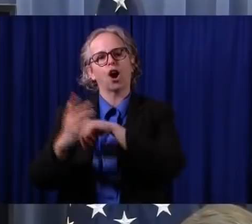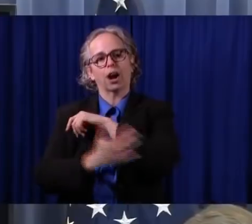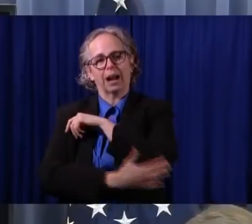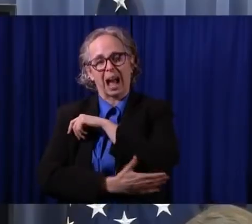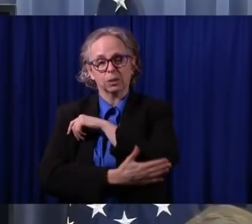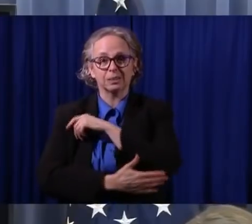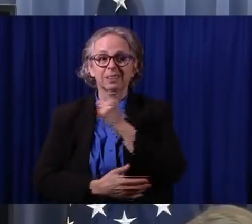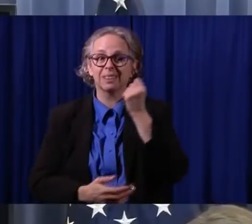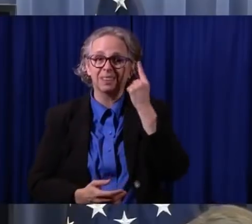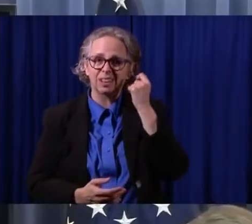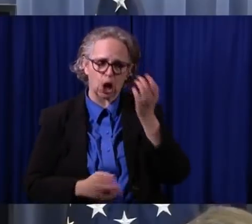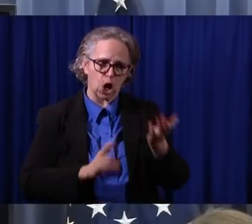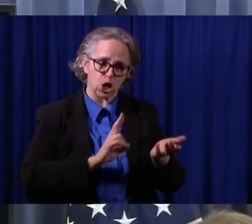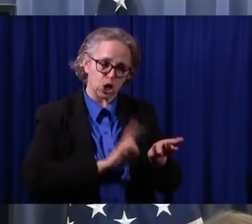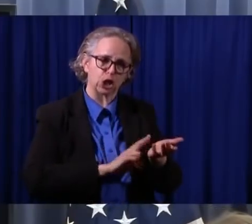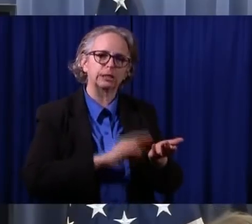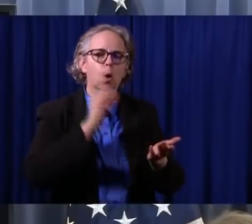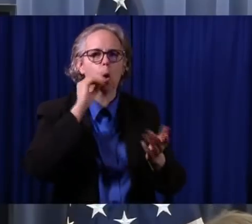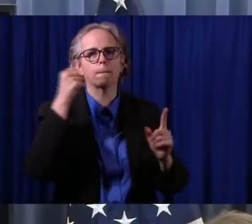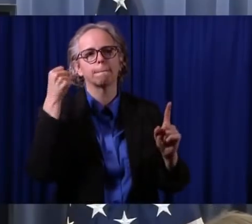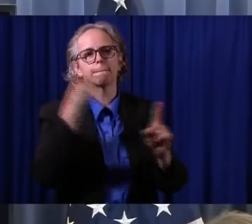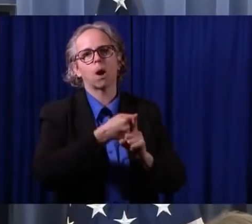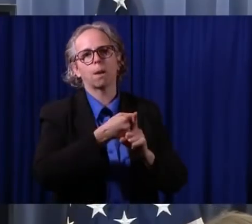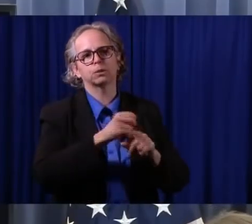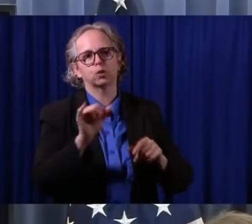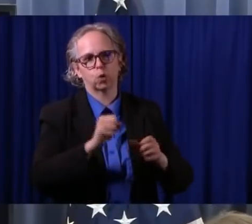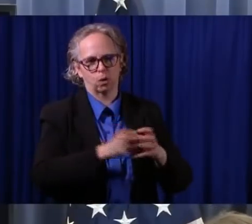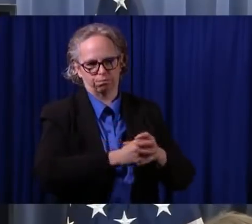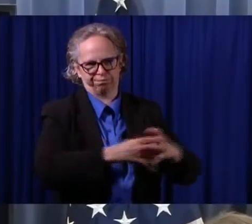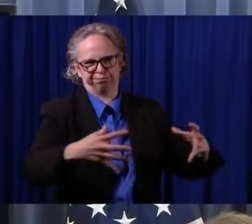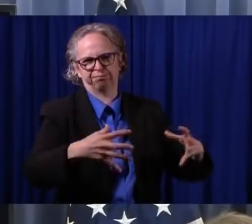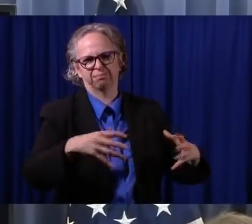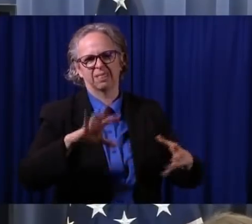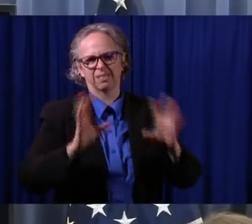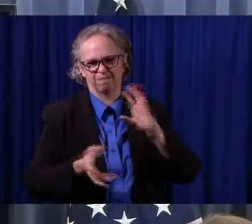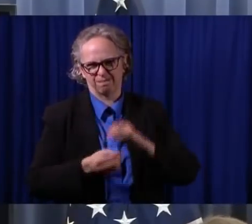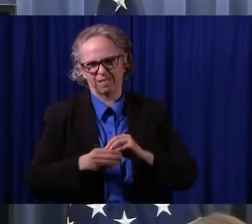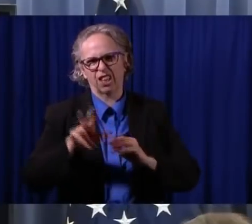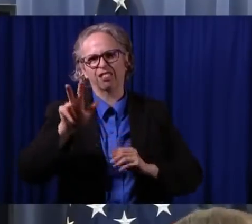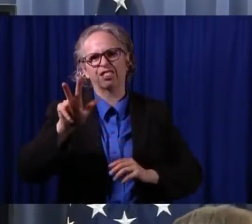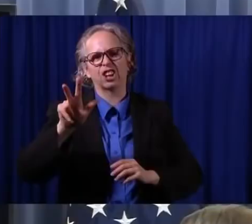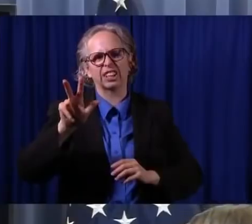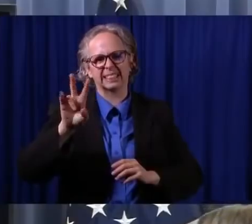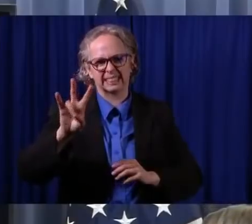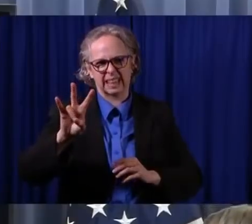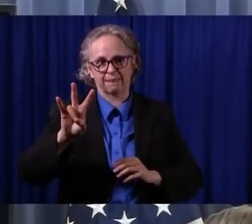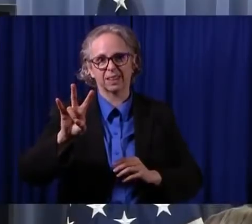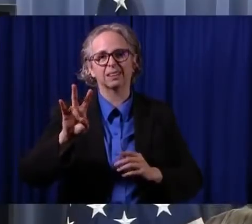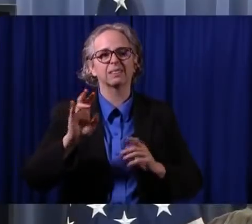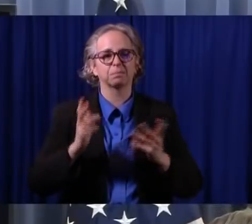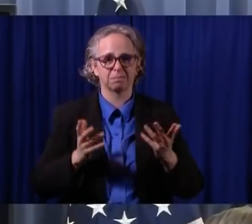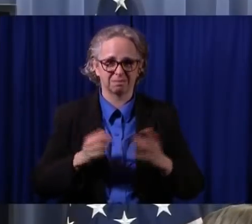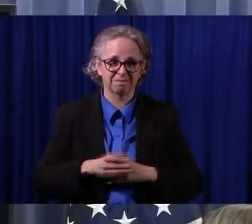OF THOSE EMPLOYEES ACTUALLY LIVE IN CLARK COUNTY. THERE IS ALSO AN OUTBREAK AT A NURSING HOME THAT HAD 37 TOTAL